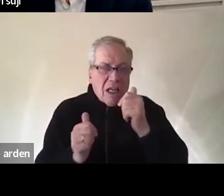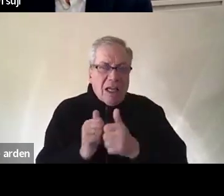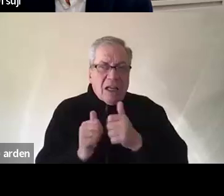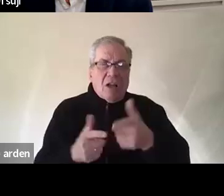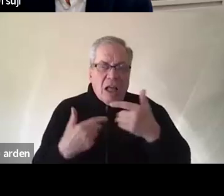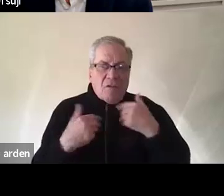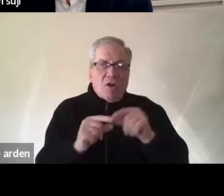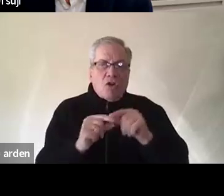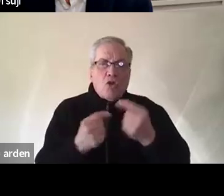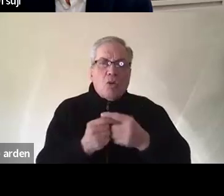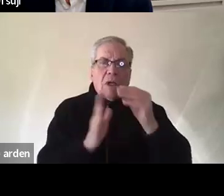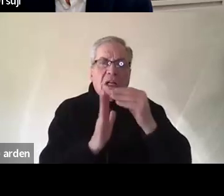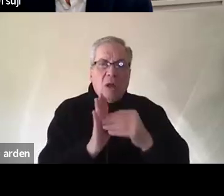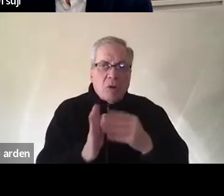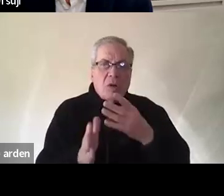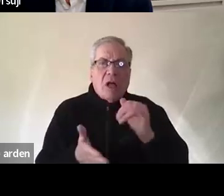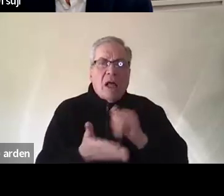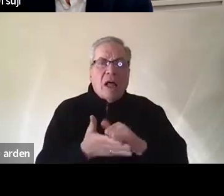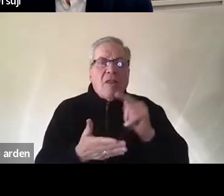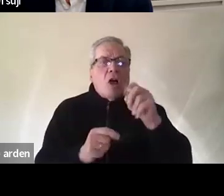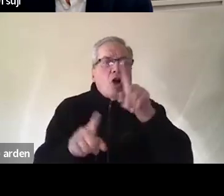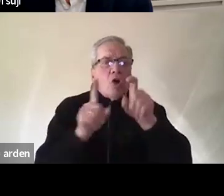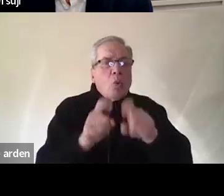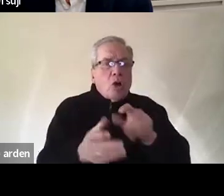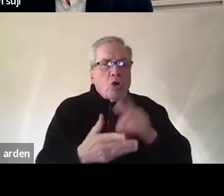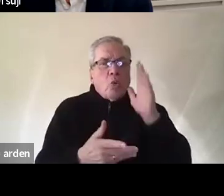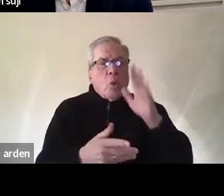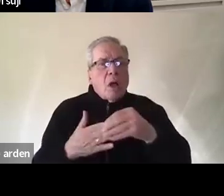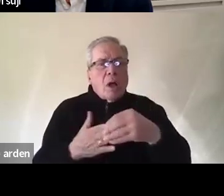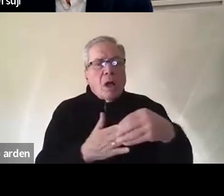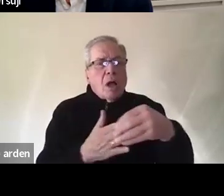a document that will give you access to the questions that will guide the discussion.